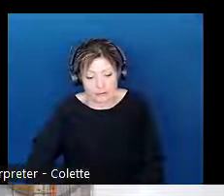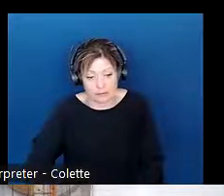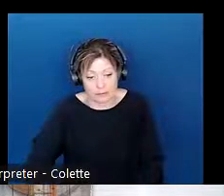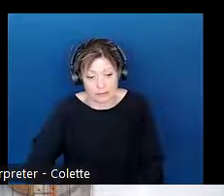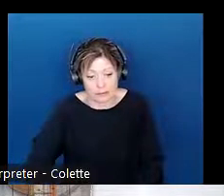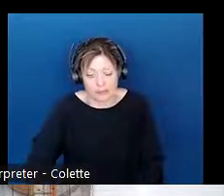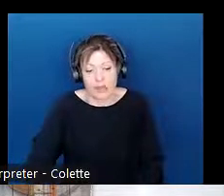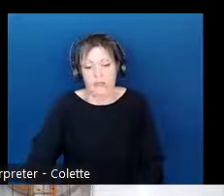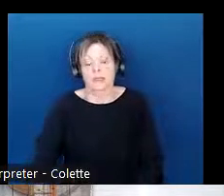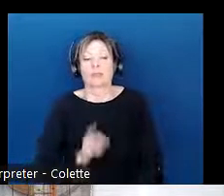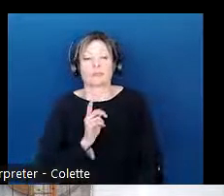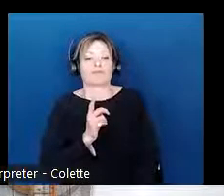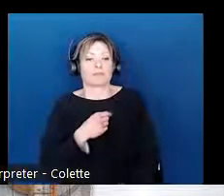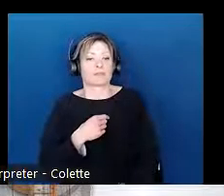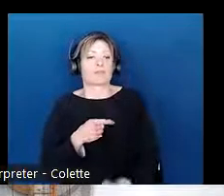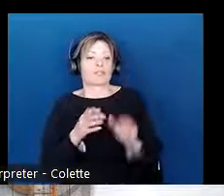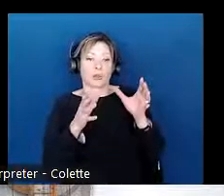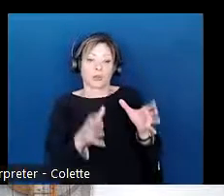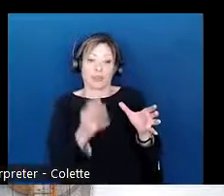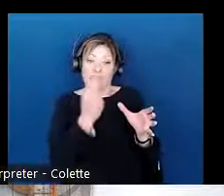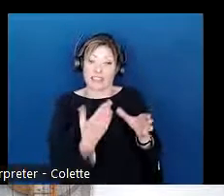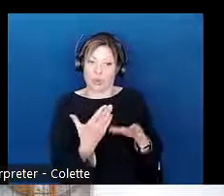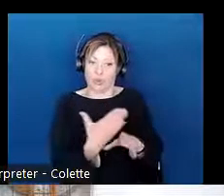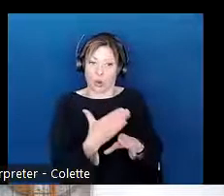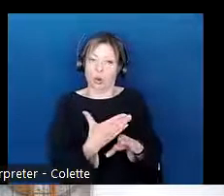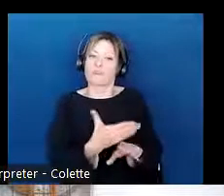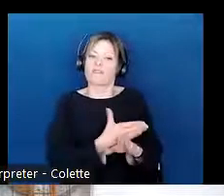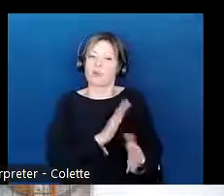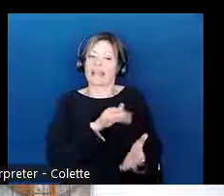is really lovely when you're out and about no matter where you are